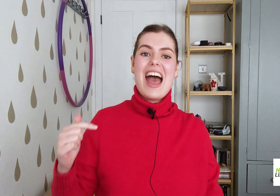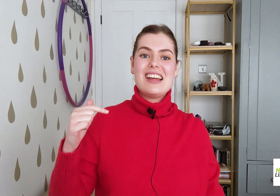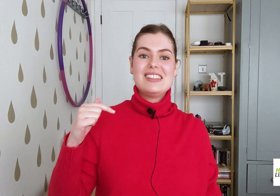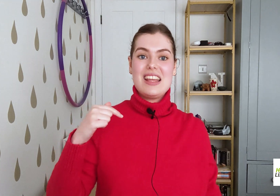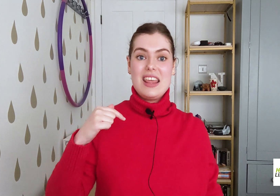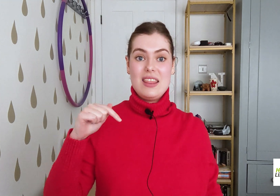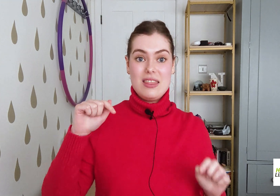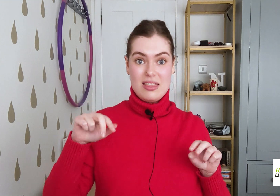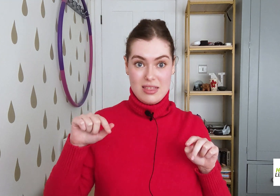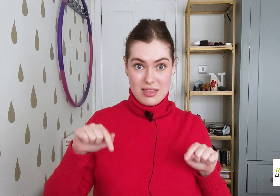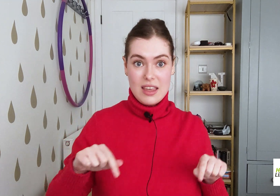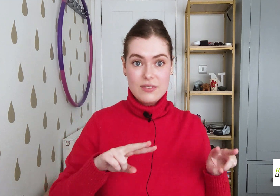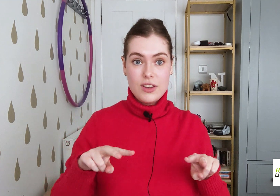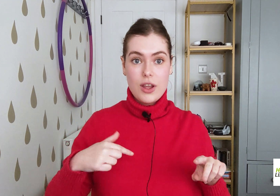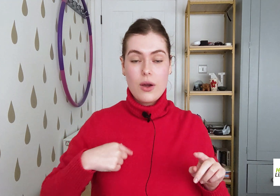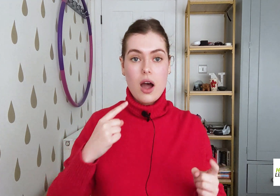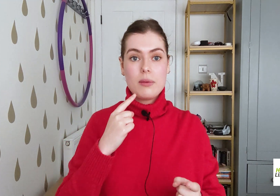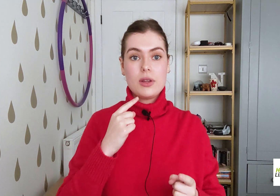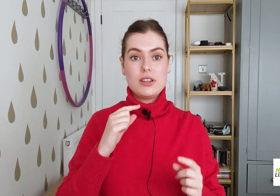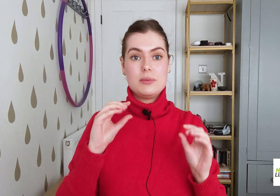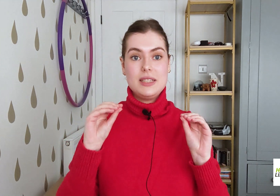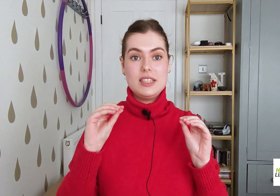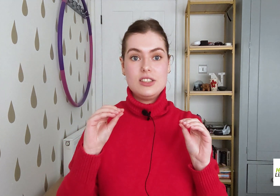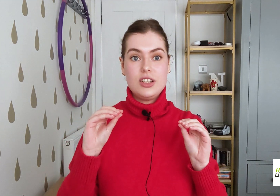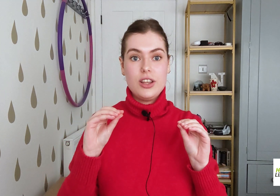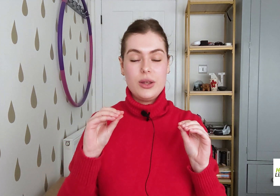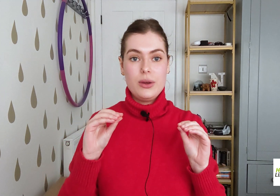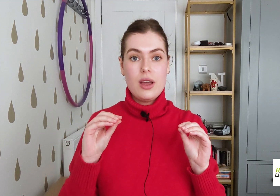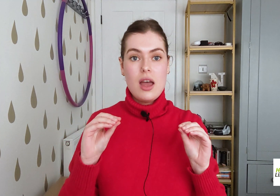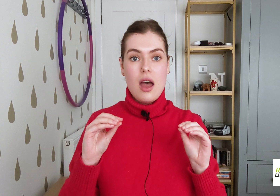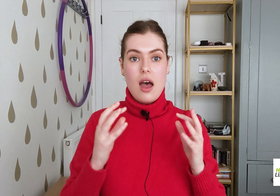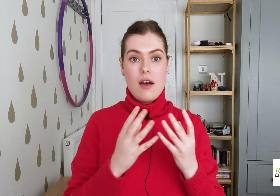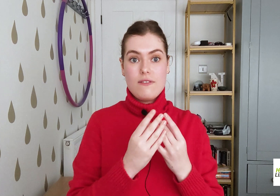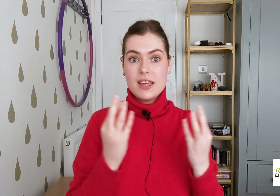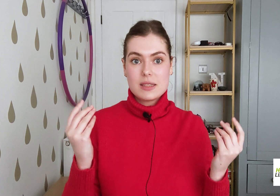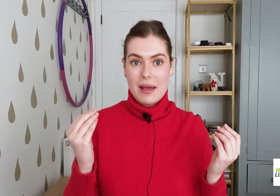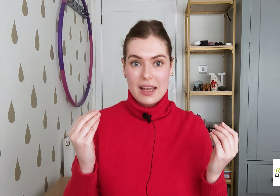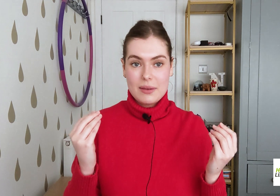And in this video, I'm going to be teaching you finger spelling.